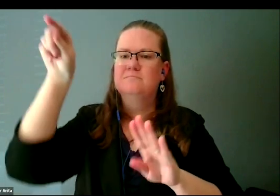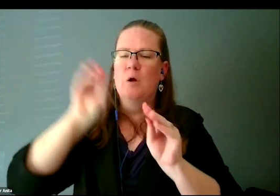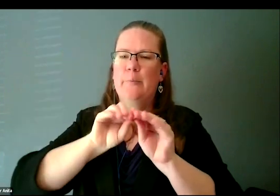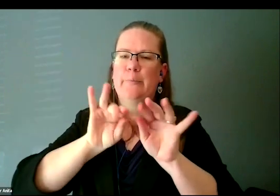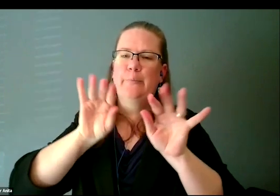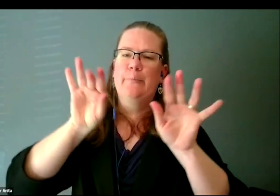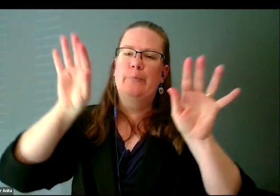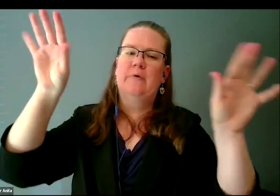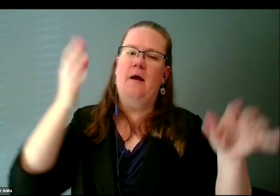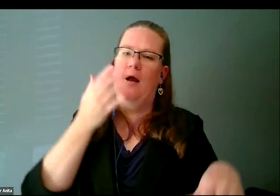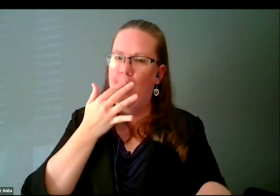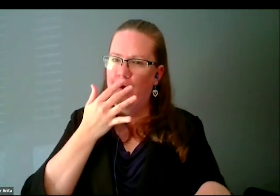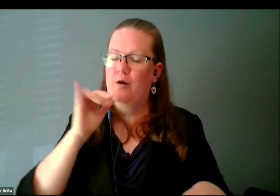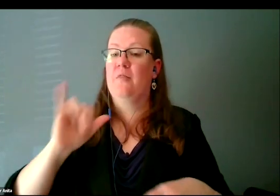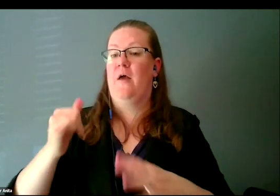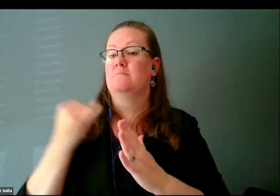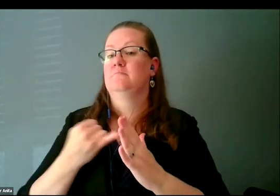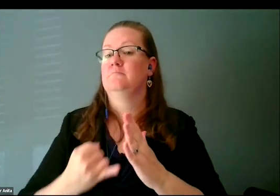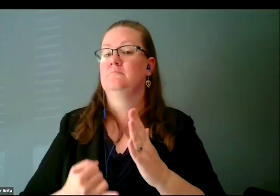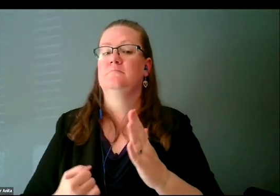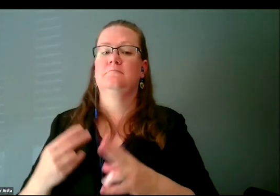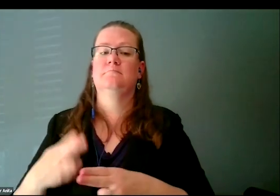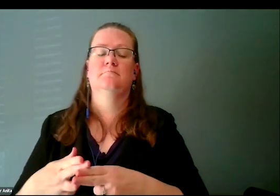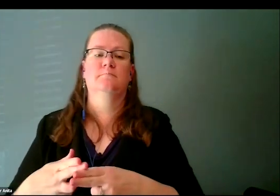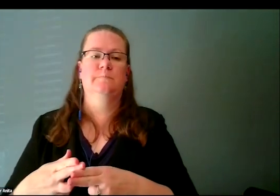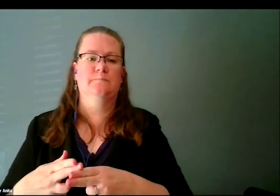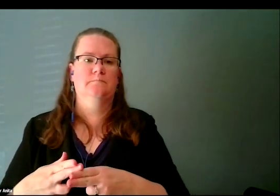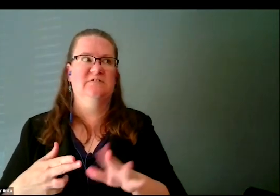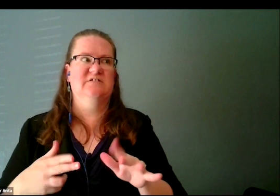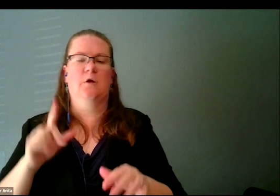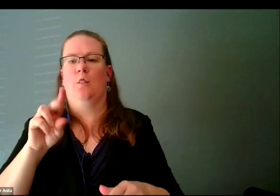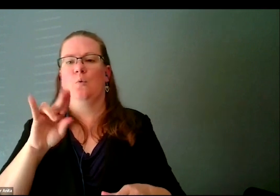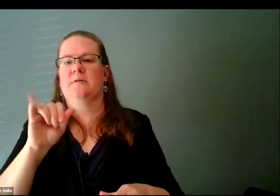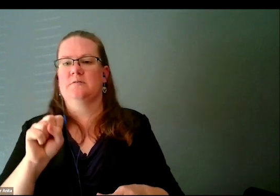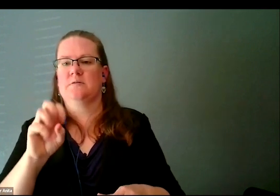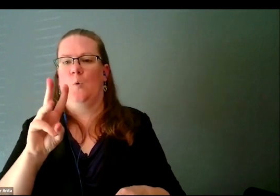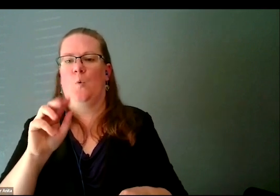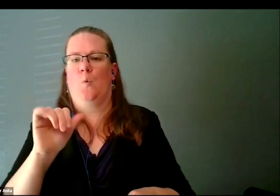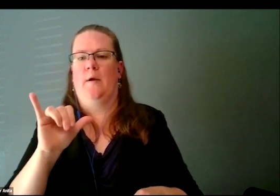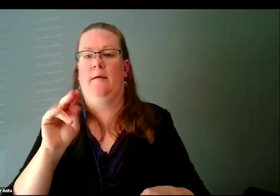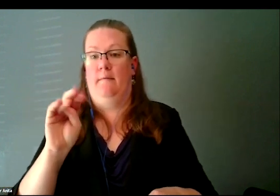That's by Louis Wain. That's some of the artwork